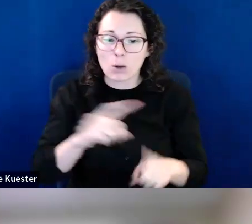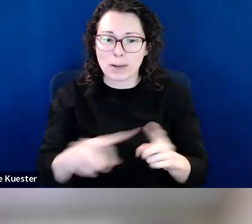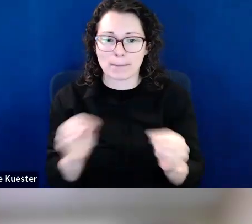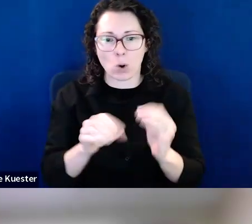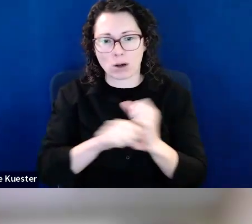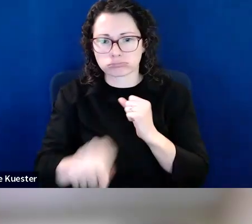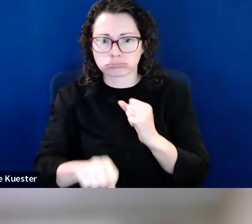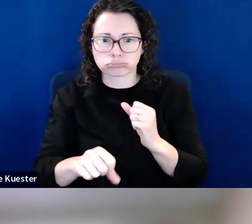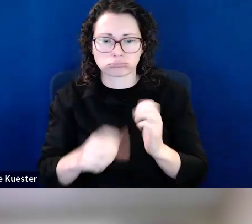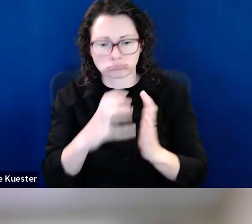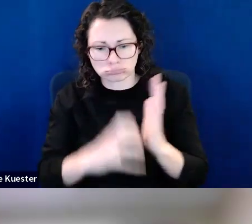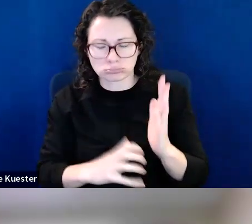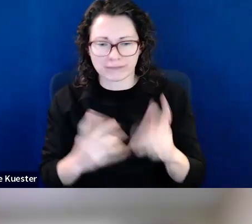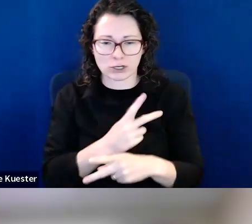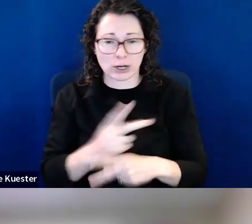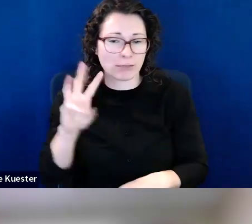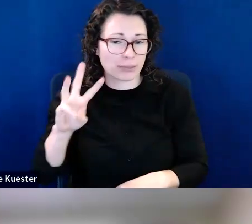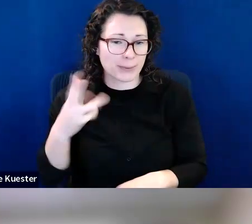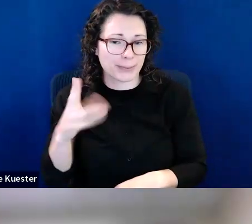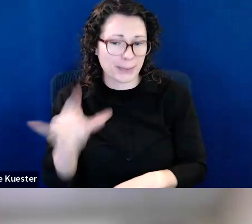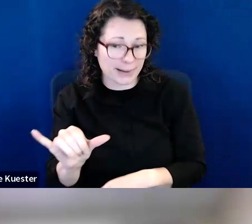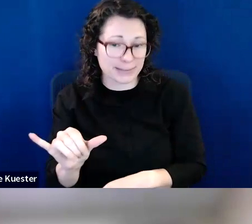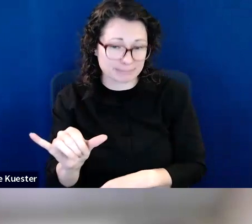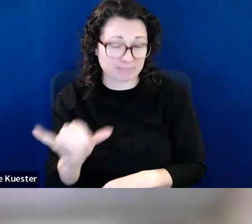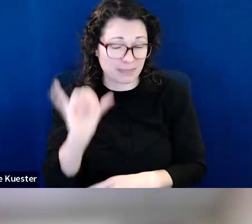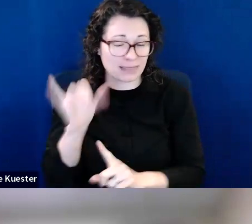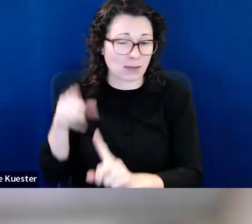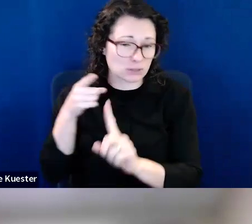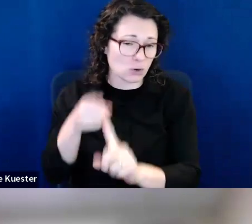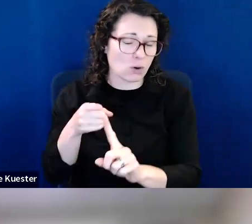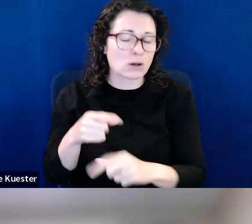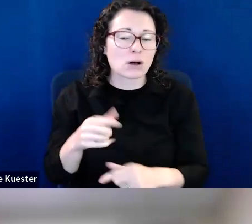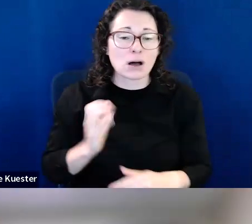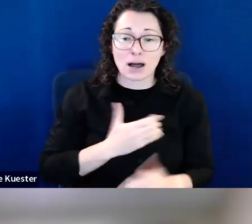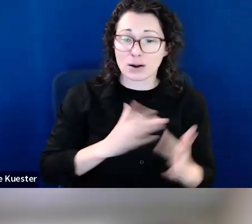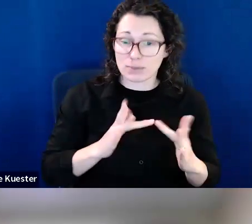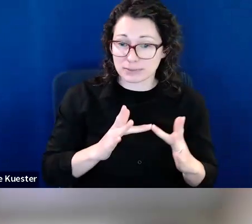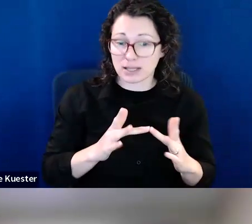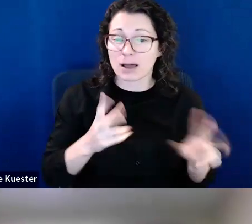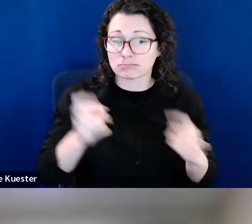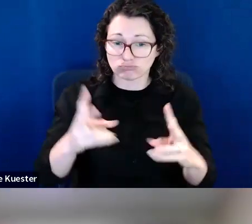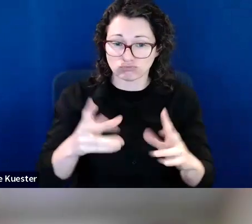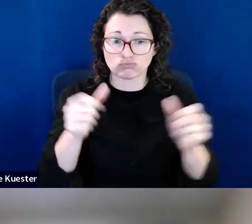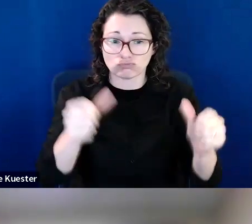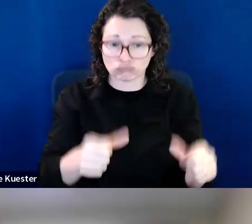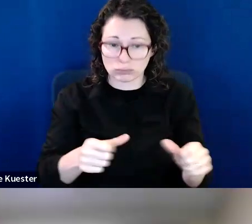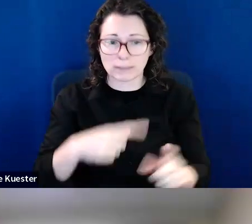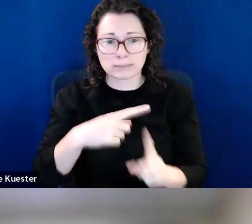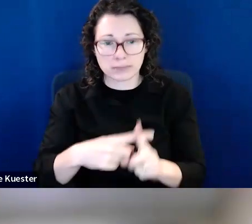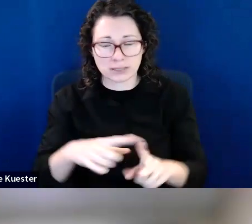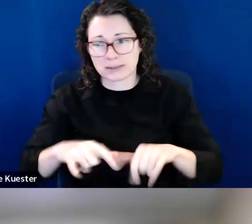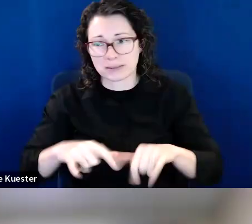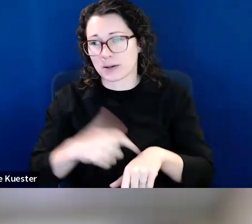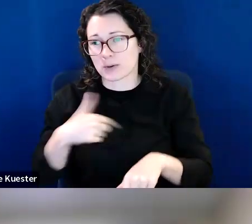but both of them are published on our website and we actually also have created a slightly